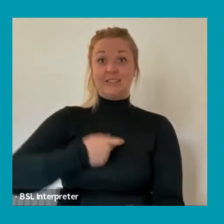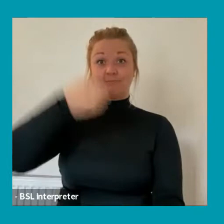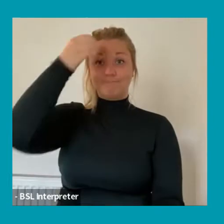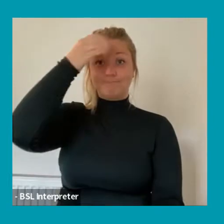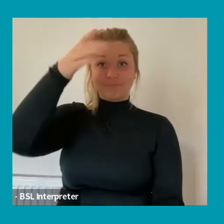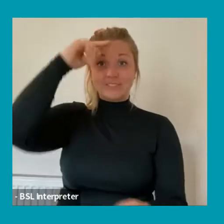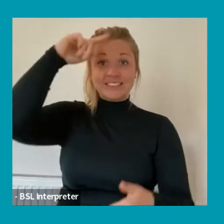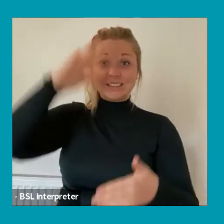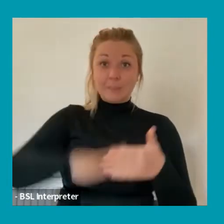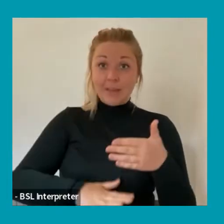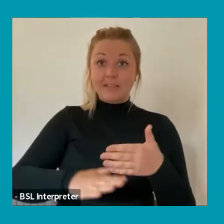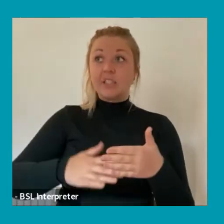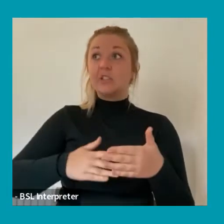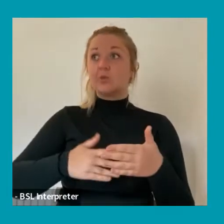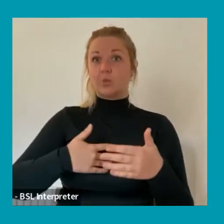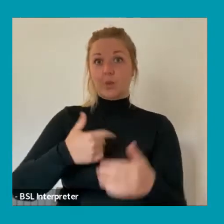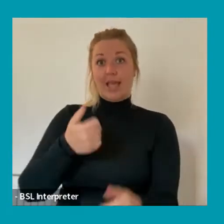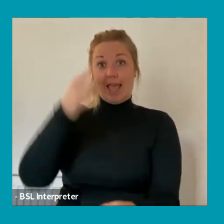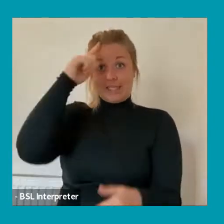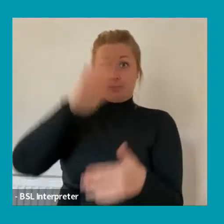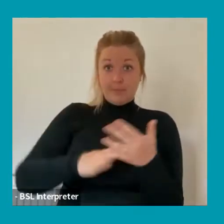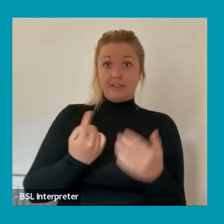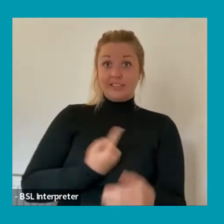candidates face, when they're looking for work, as well.